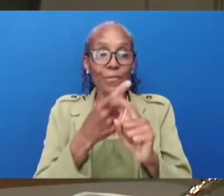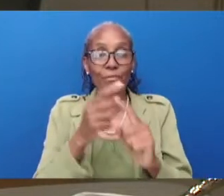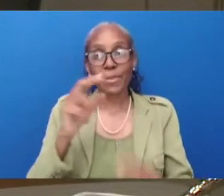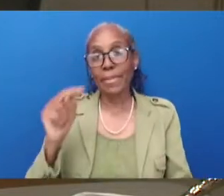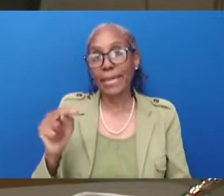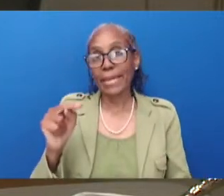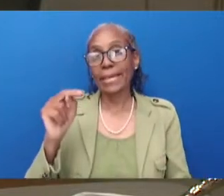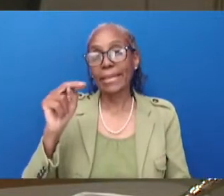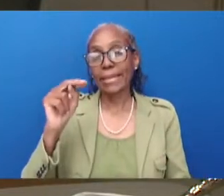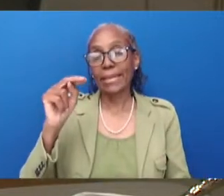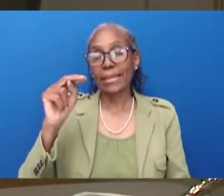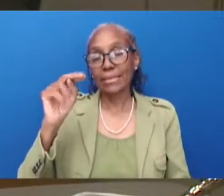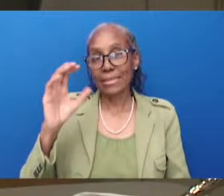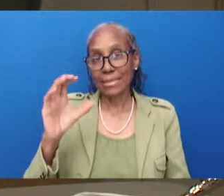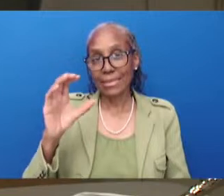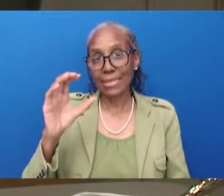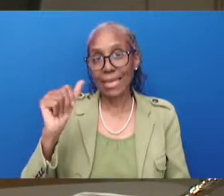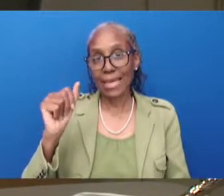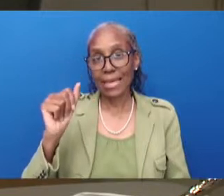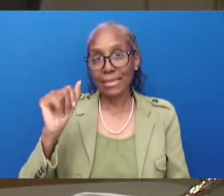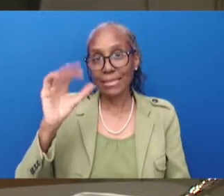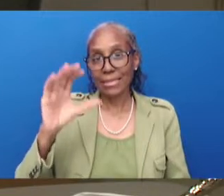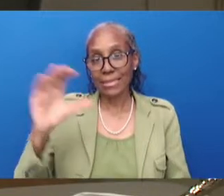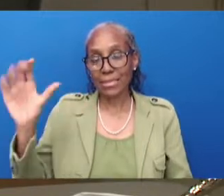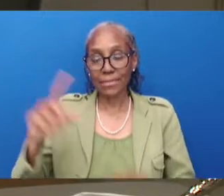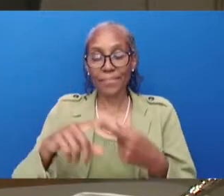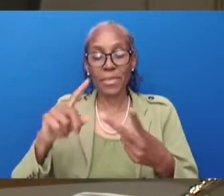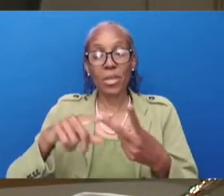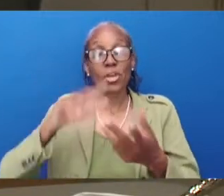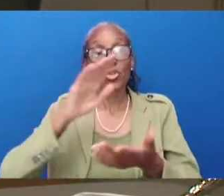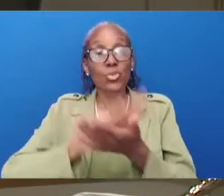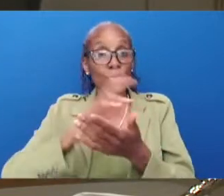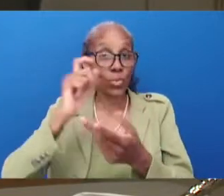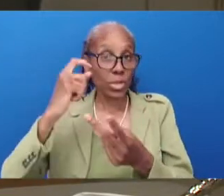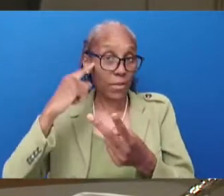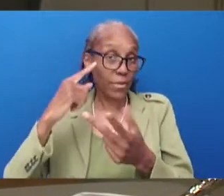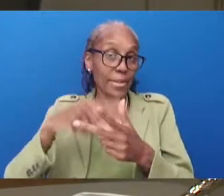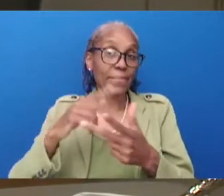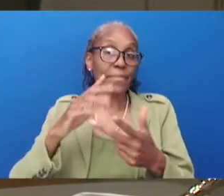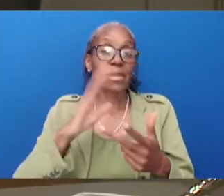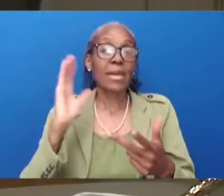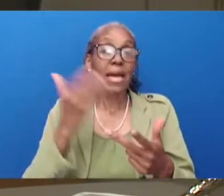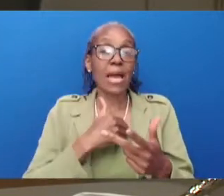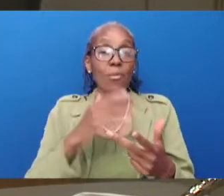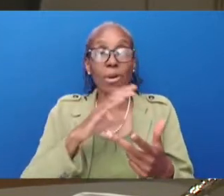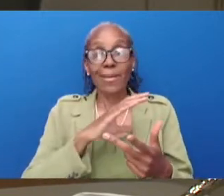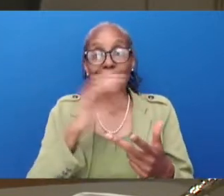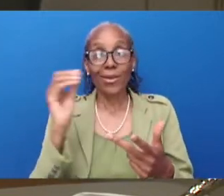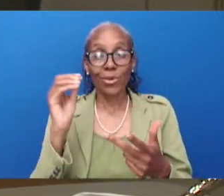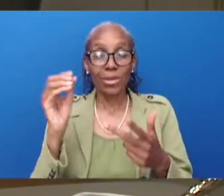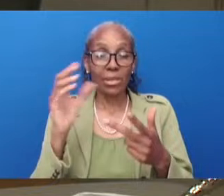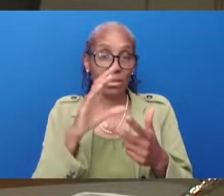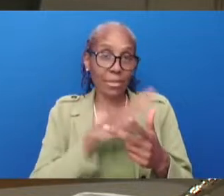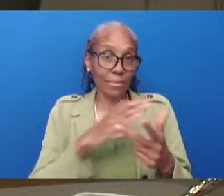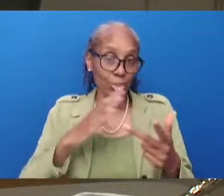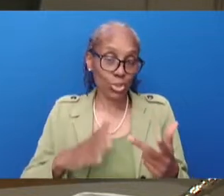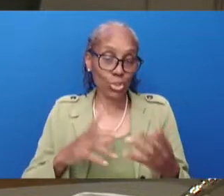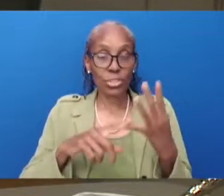THE ONGOING SUPPORT WE RECEIVE